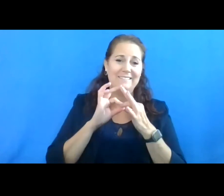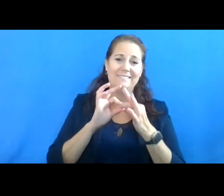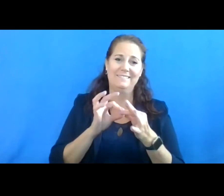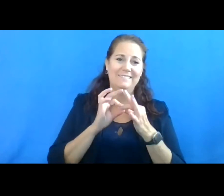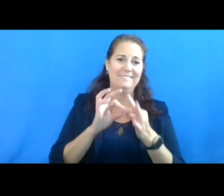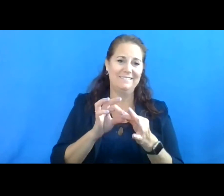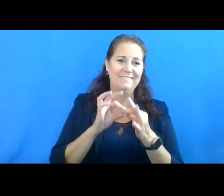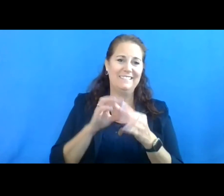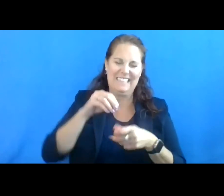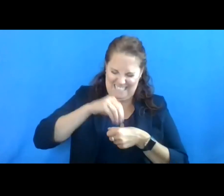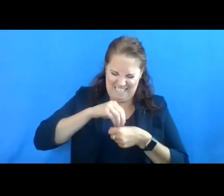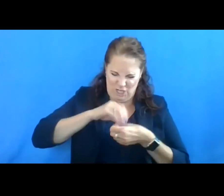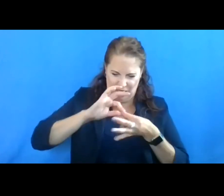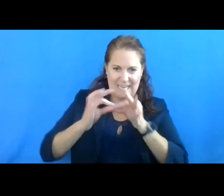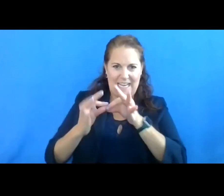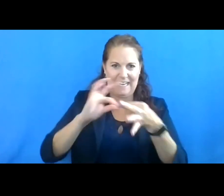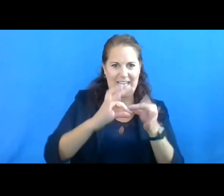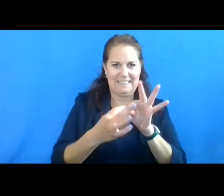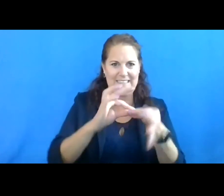word]. Yes, we're connected. This interconnectedness.